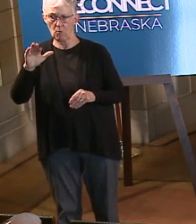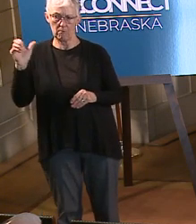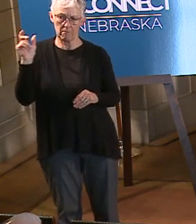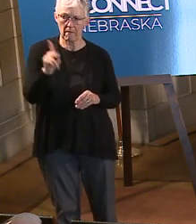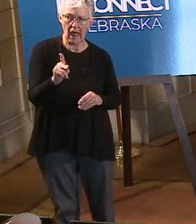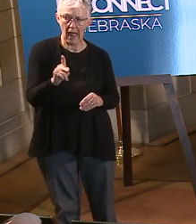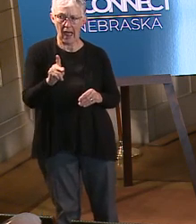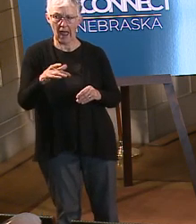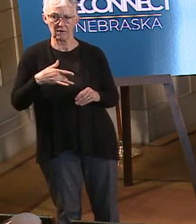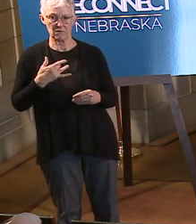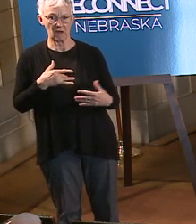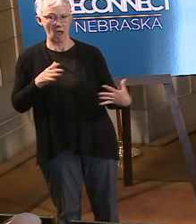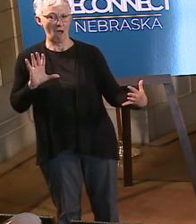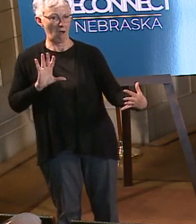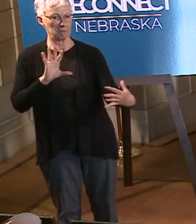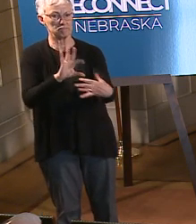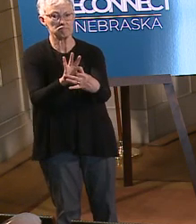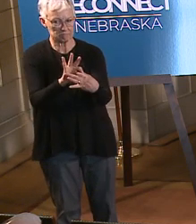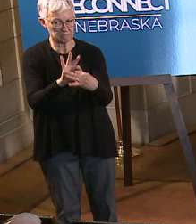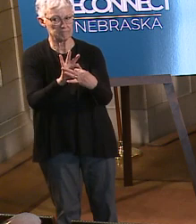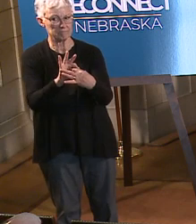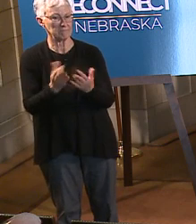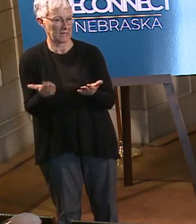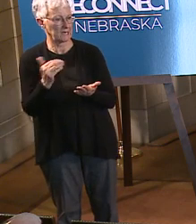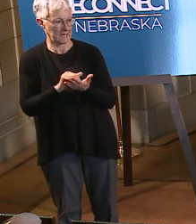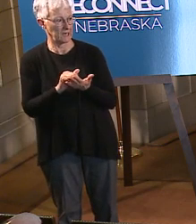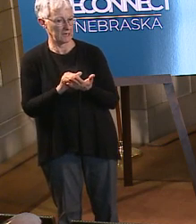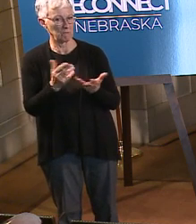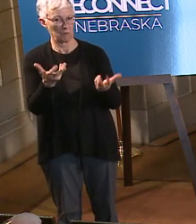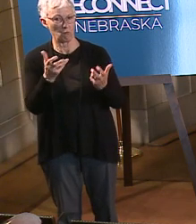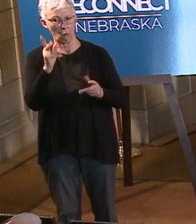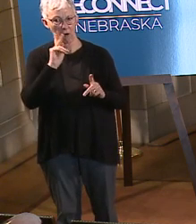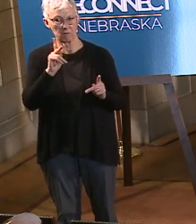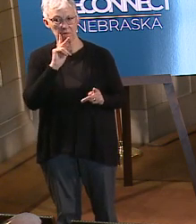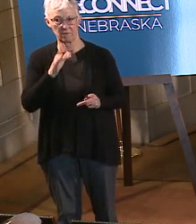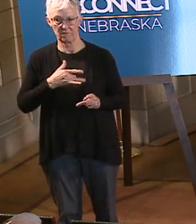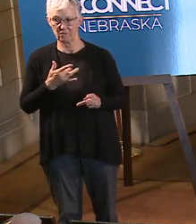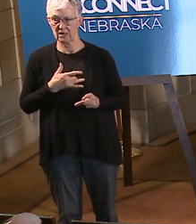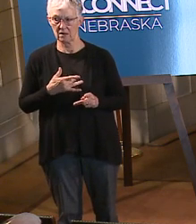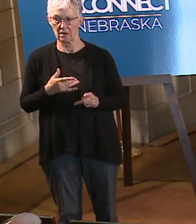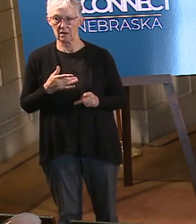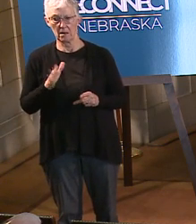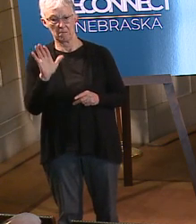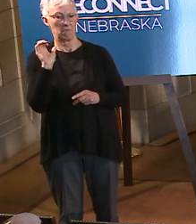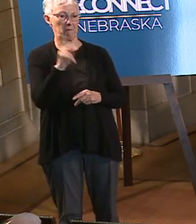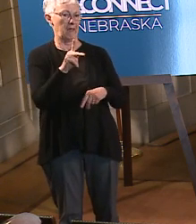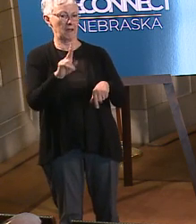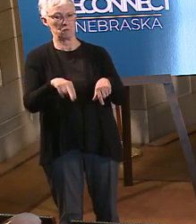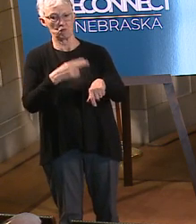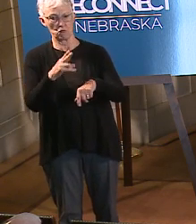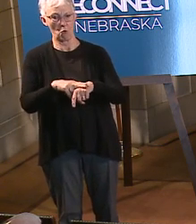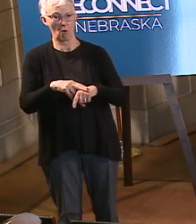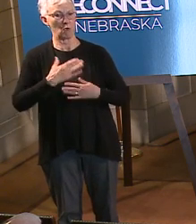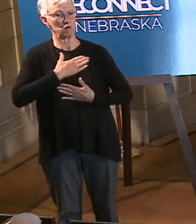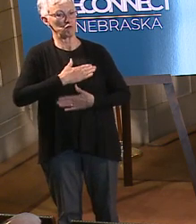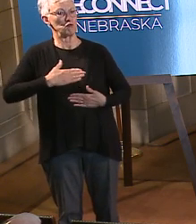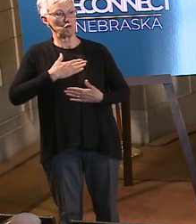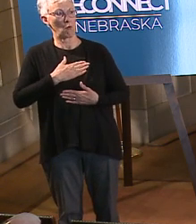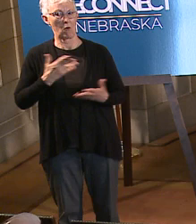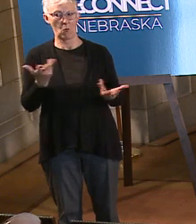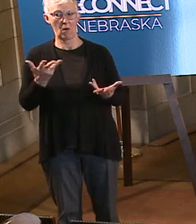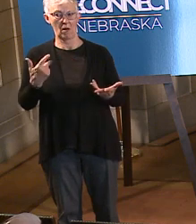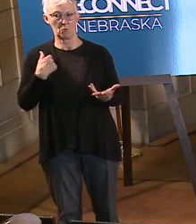WARMER'S -- THE FARMERS MARKET,